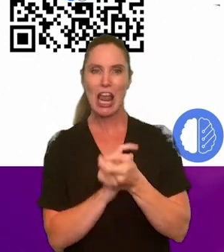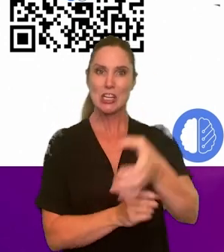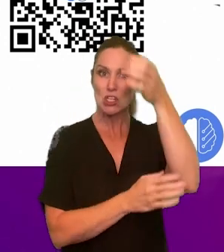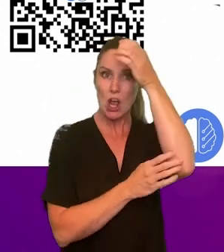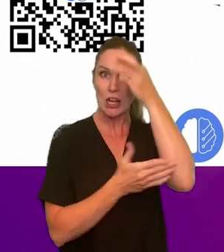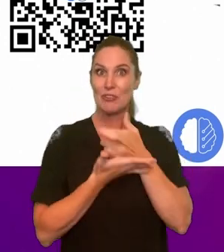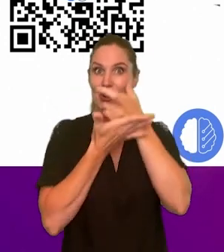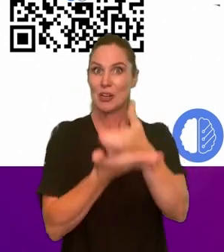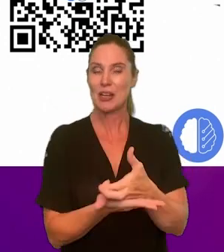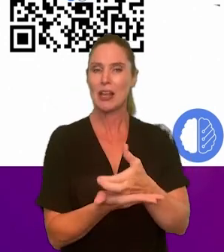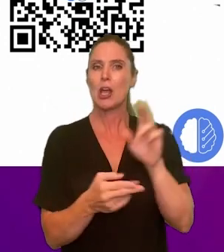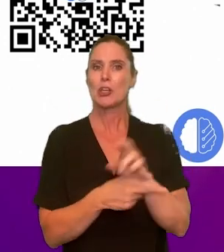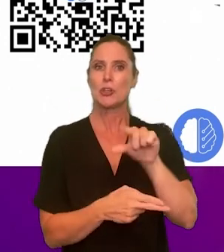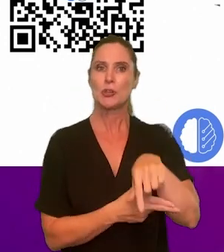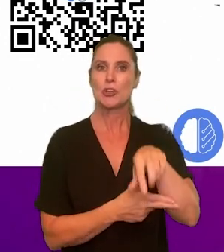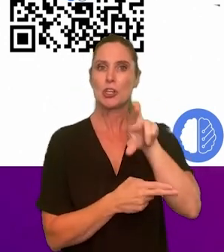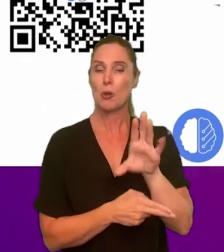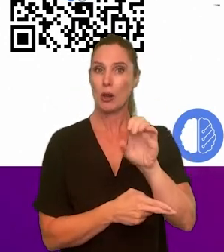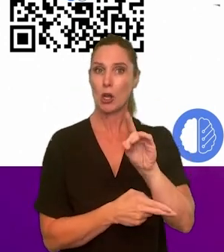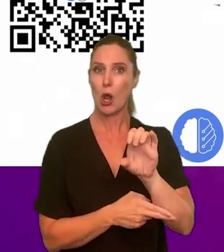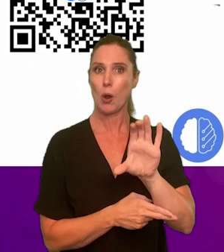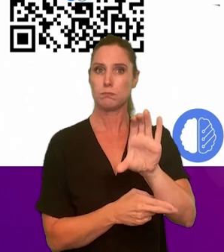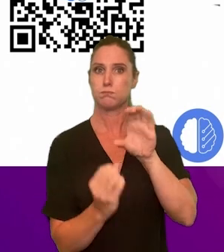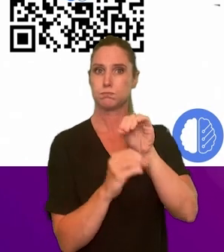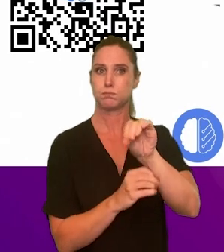use the QR code to visit our website and let's schedule a call.